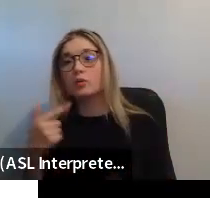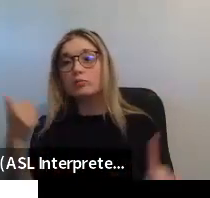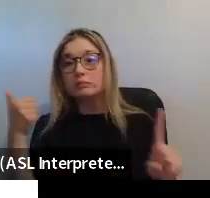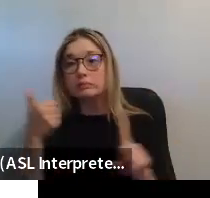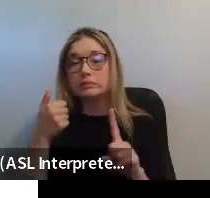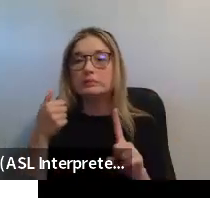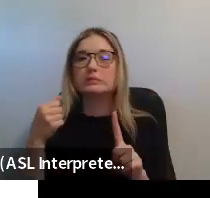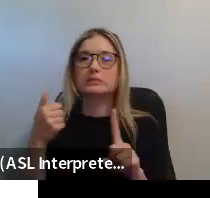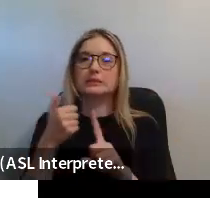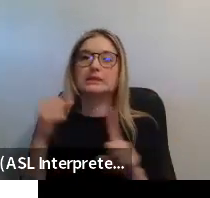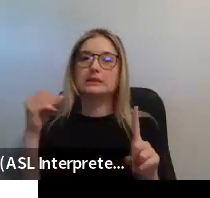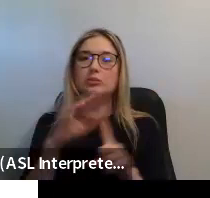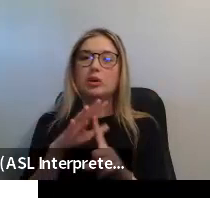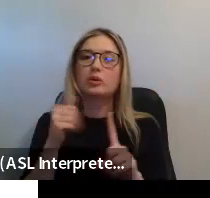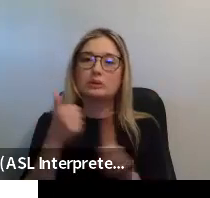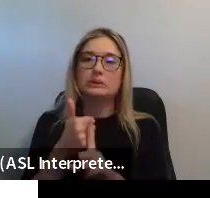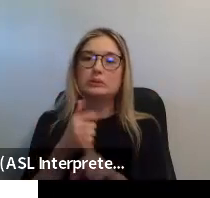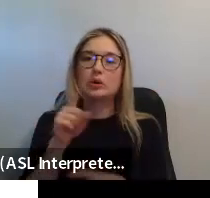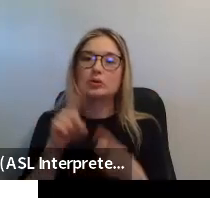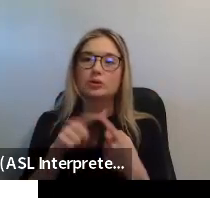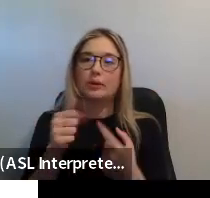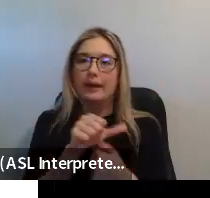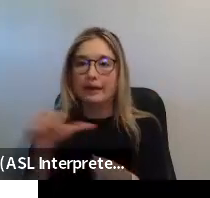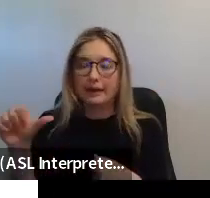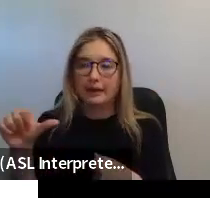are going to work on getting you some assistive technology in Dme.